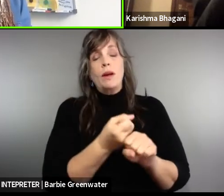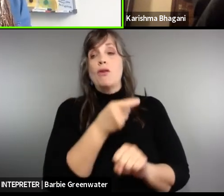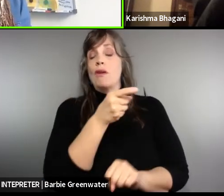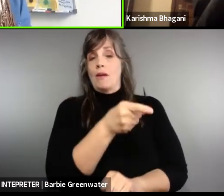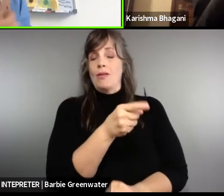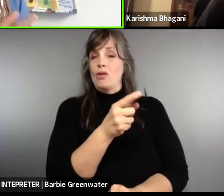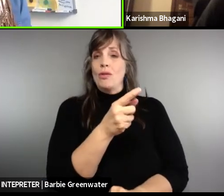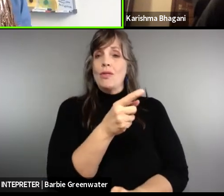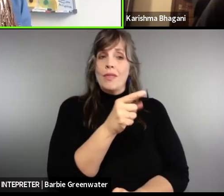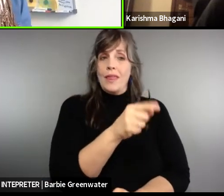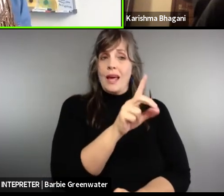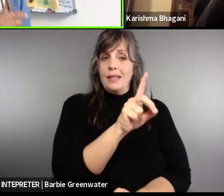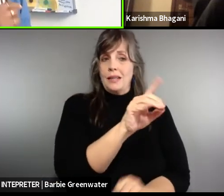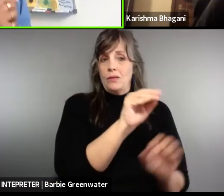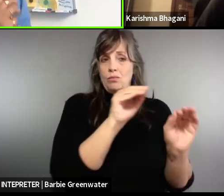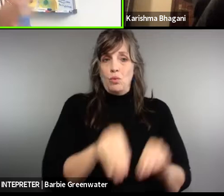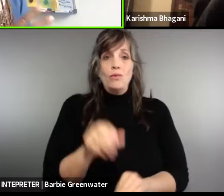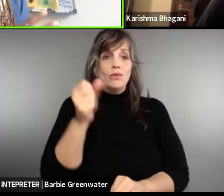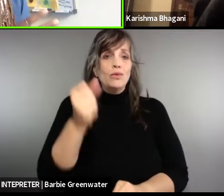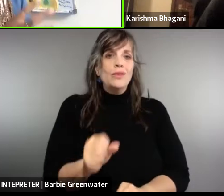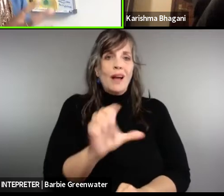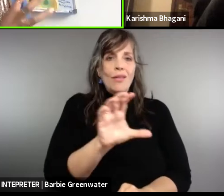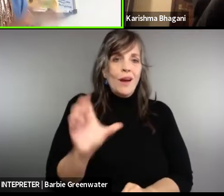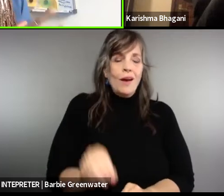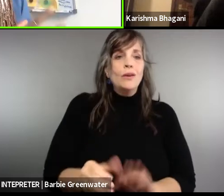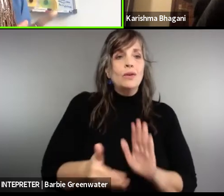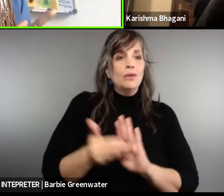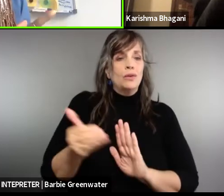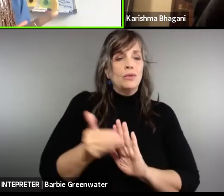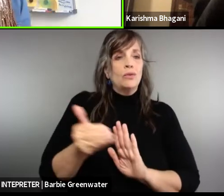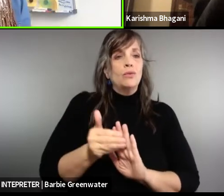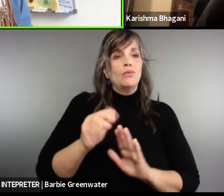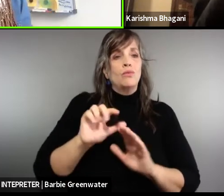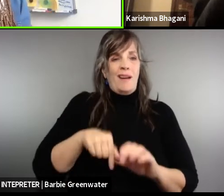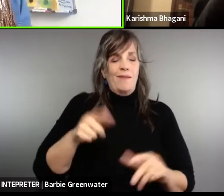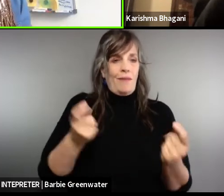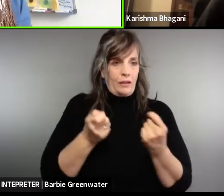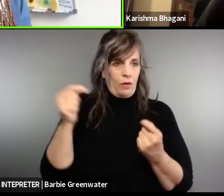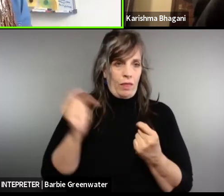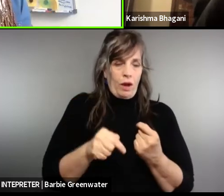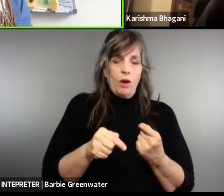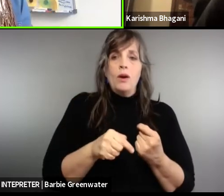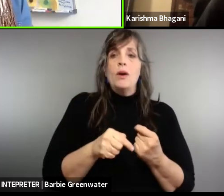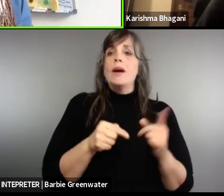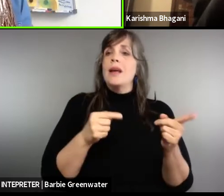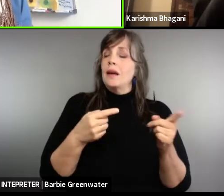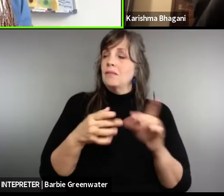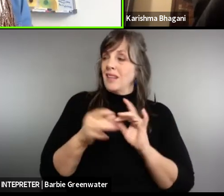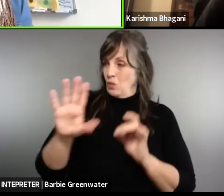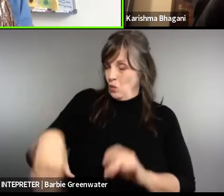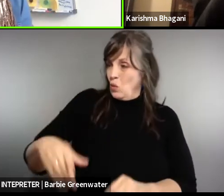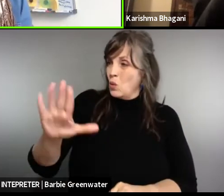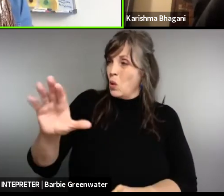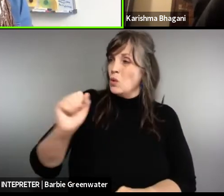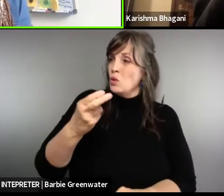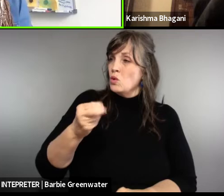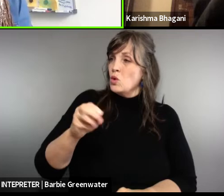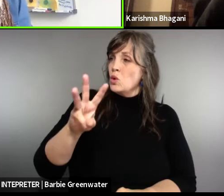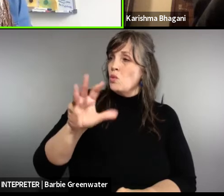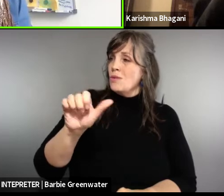moved to South Africa to run the Vrystaat Art Festival. And he said to me, "You know your showcase. "I know you wanna do it in West Africa